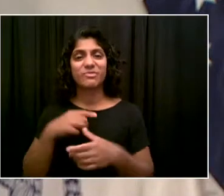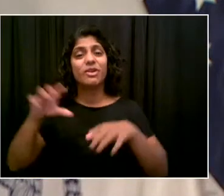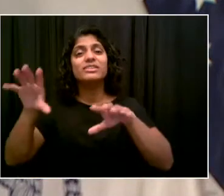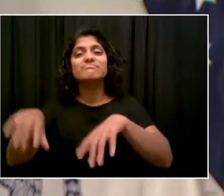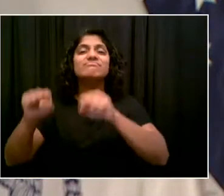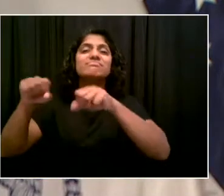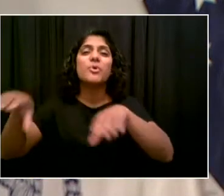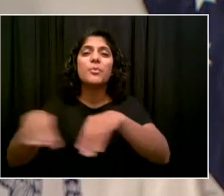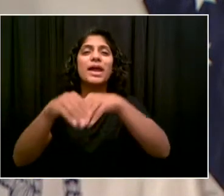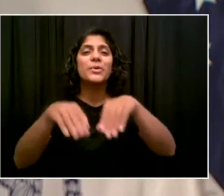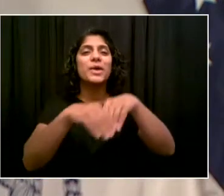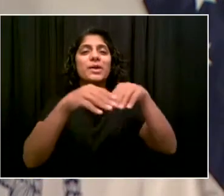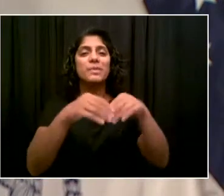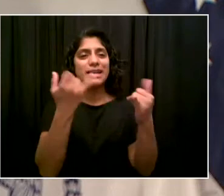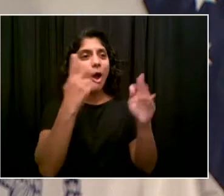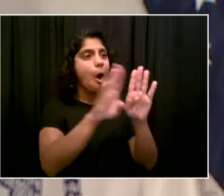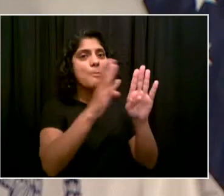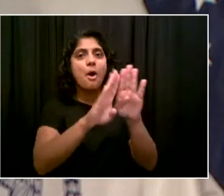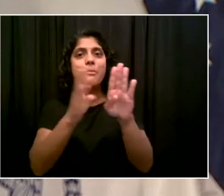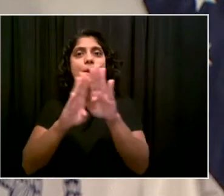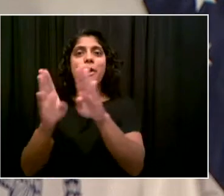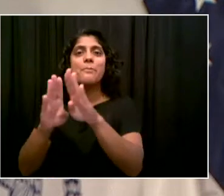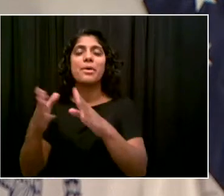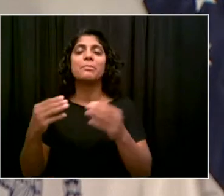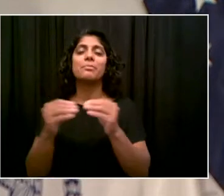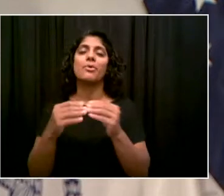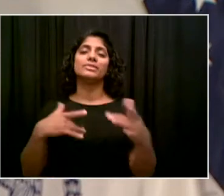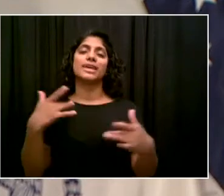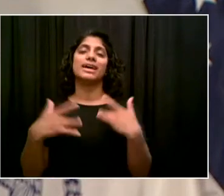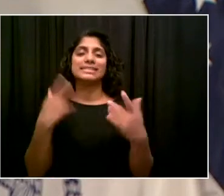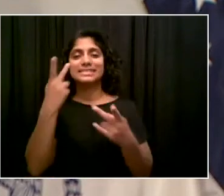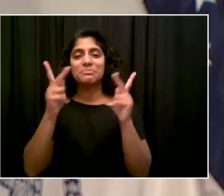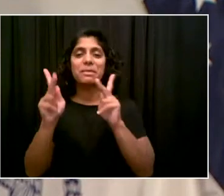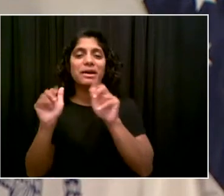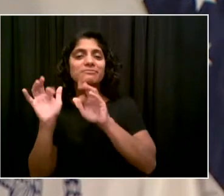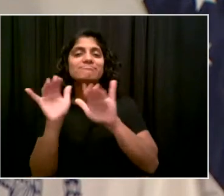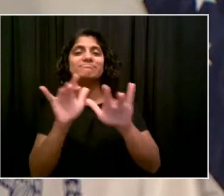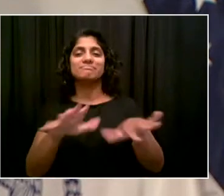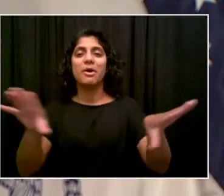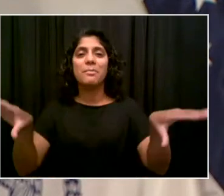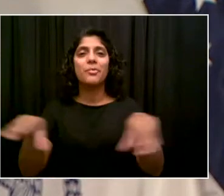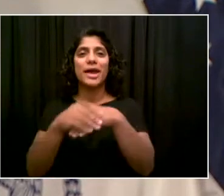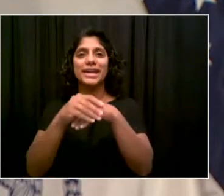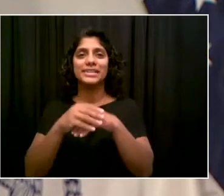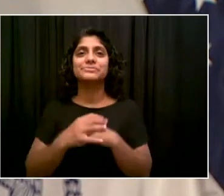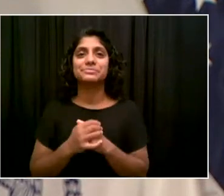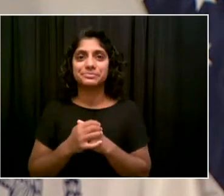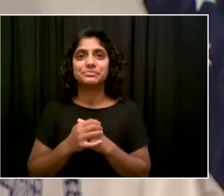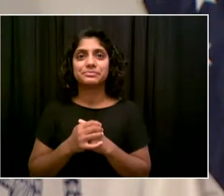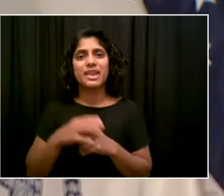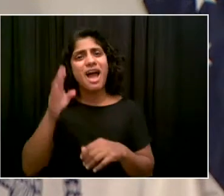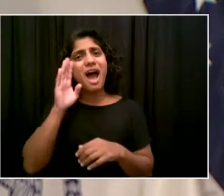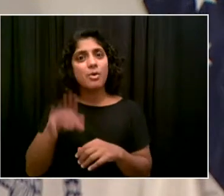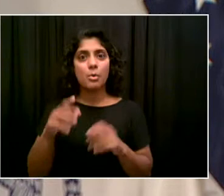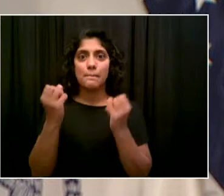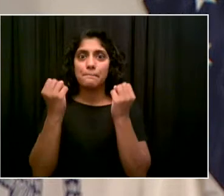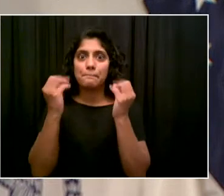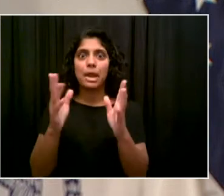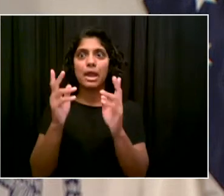THERE IS AND IT'S BACK. SO WE HAVE A LOT TO CELEBRATE. THE SUMMER OF NEW YORK CITY HAVING THE WEDDINGS BACK